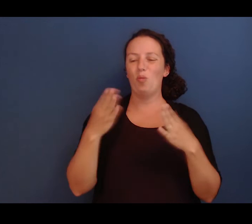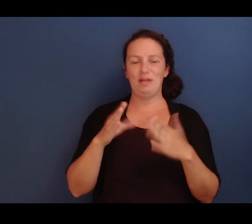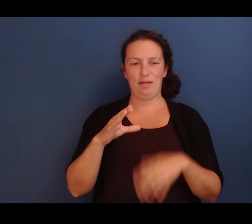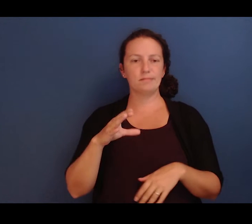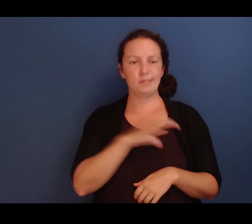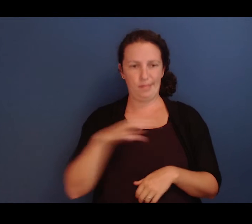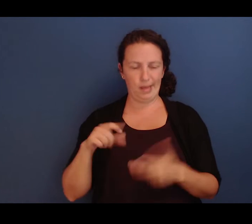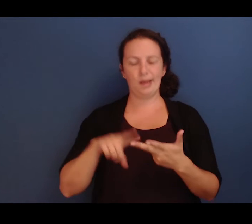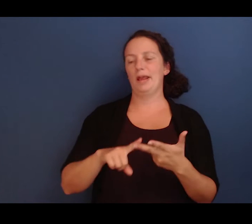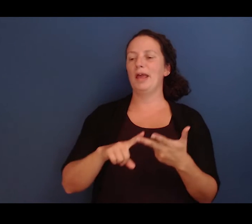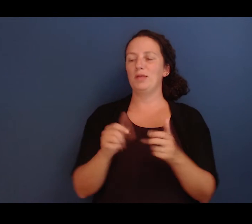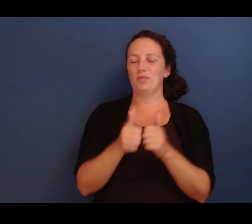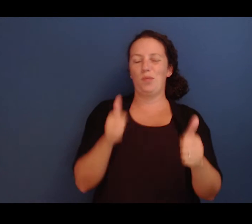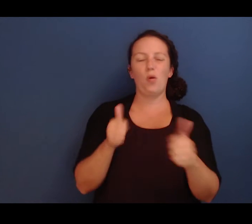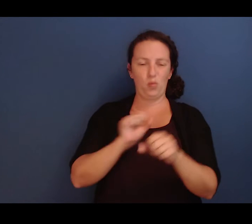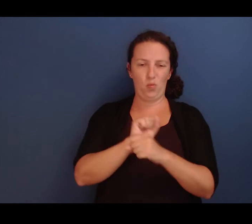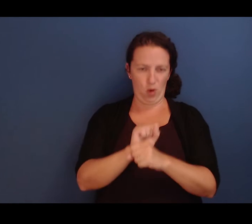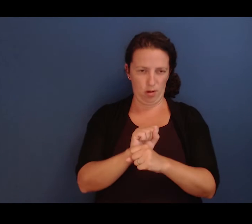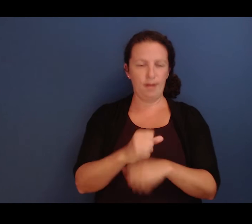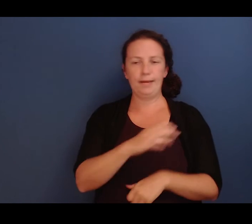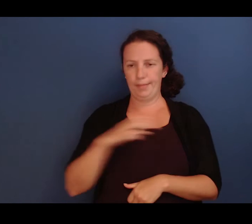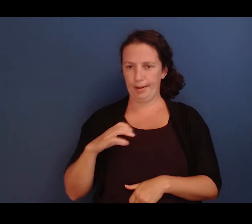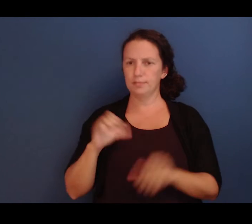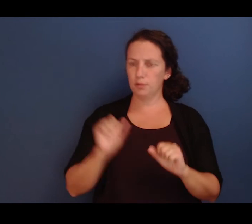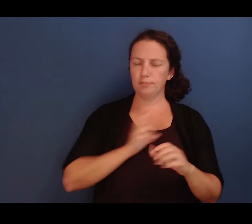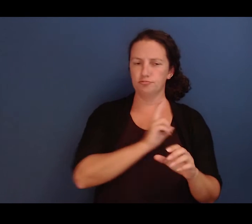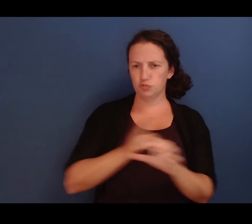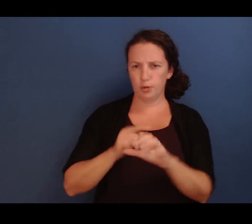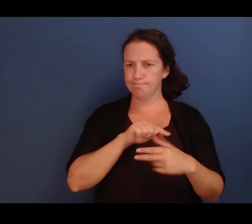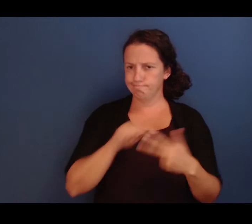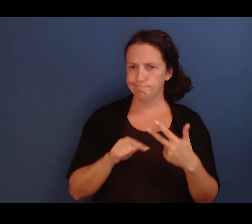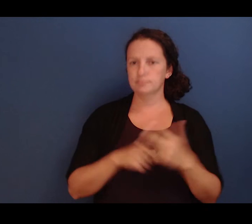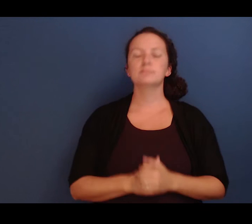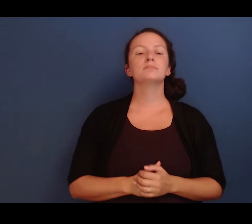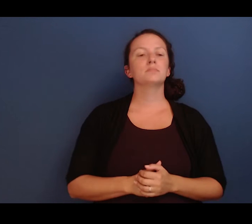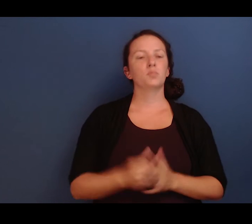remote work committee. And I think the key thing that we've emphasized over and over